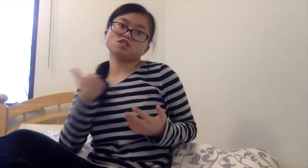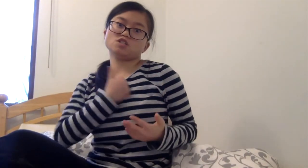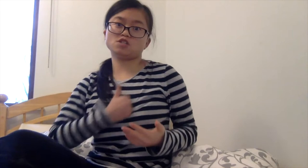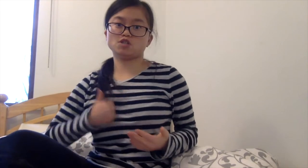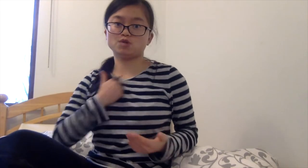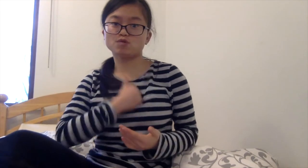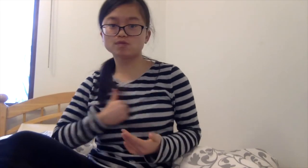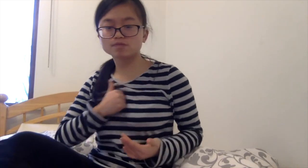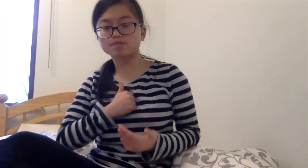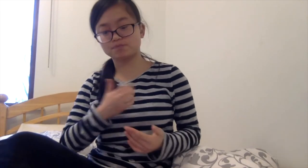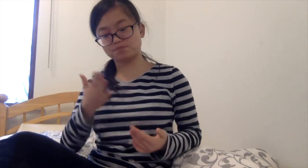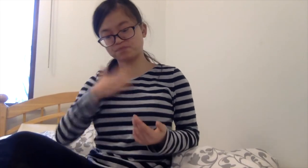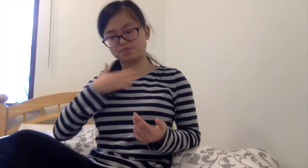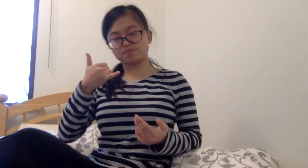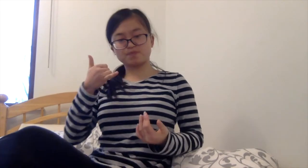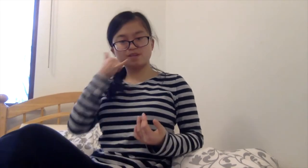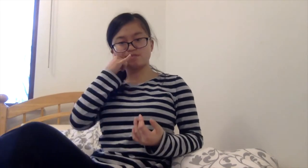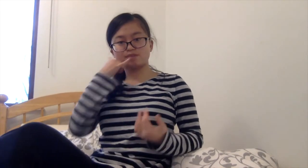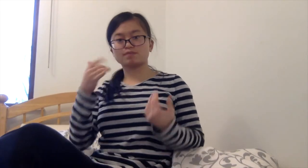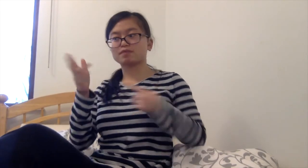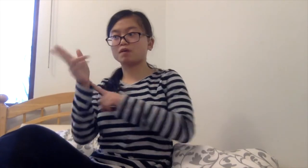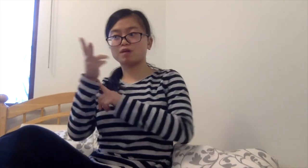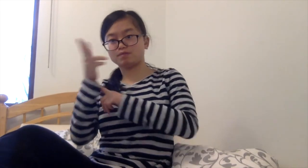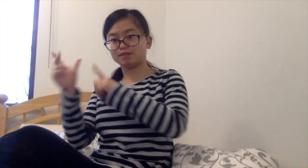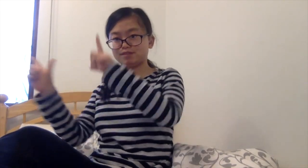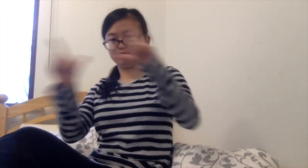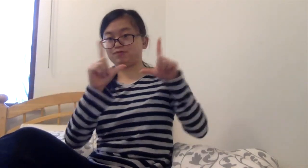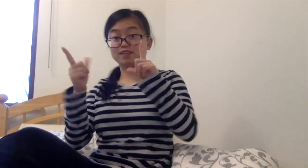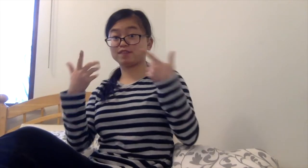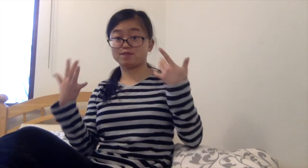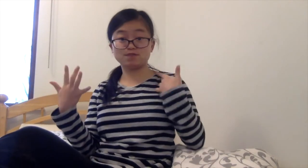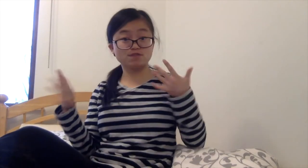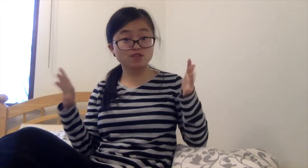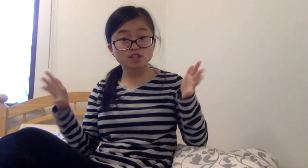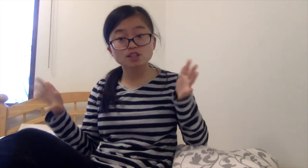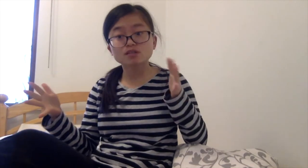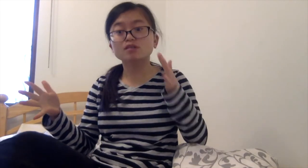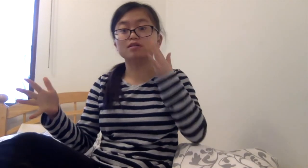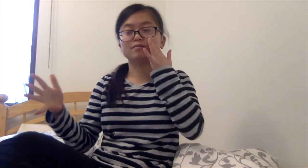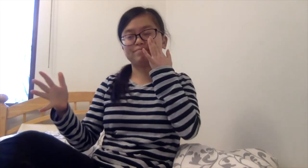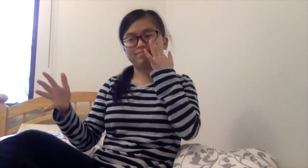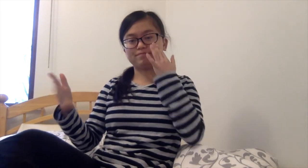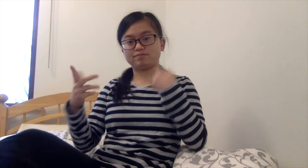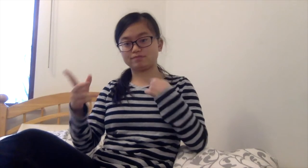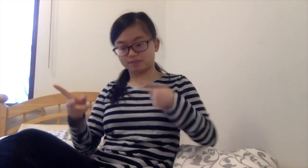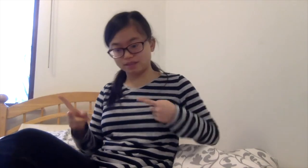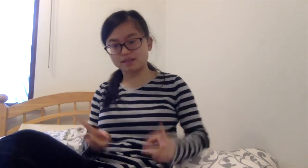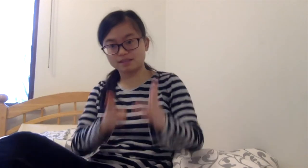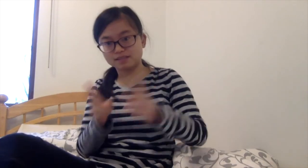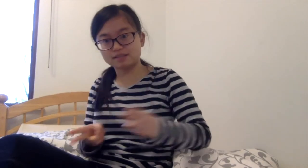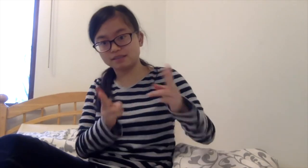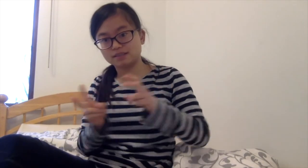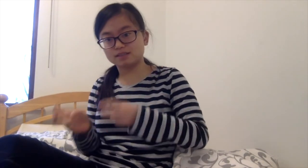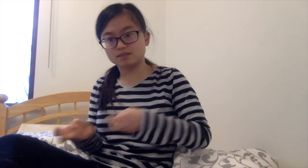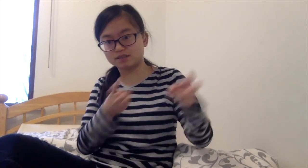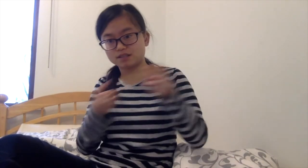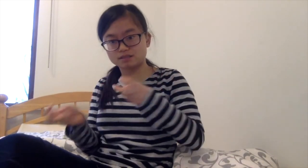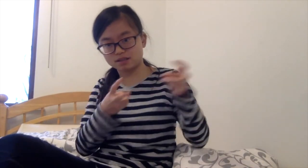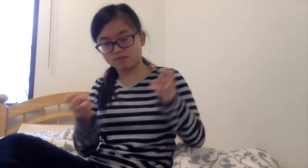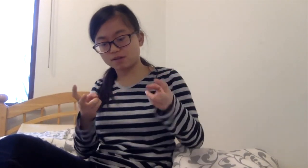I am sorry my iPhone film video is finished and the editor video